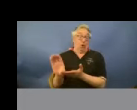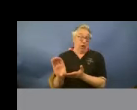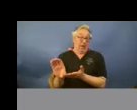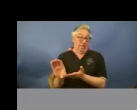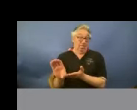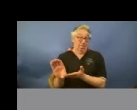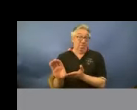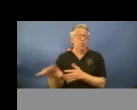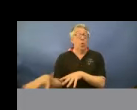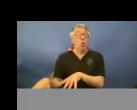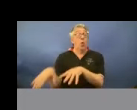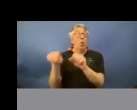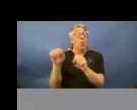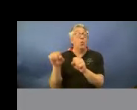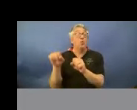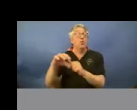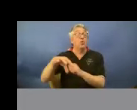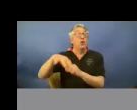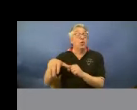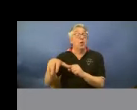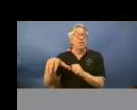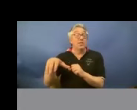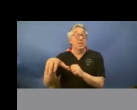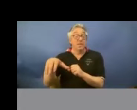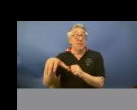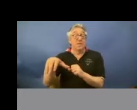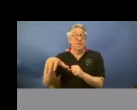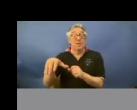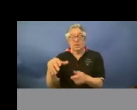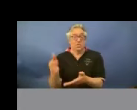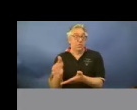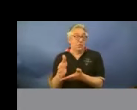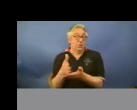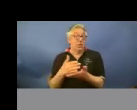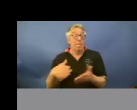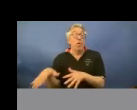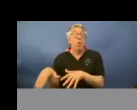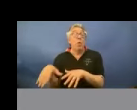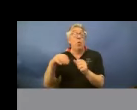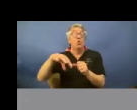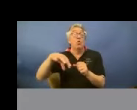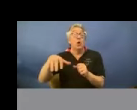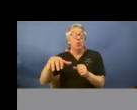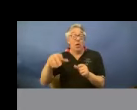Let me give you a couple of examples and I am happy to here examples from your side.